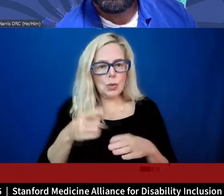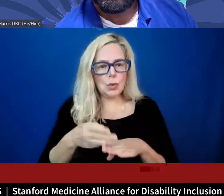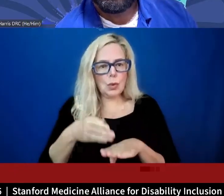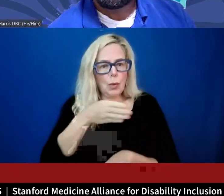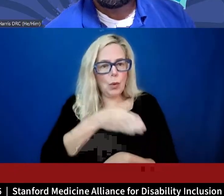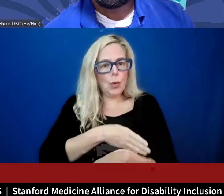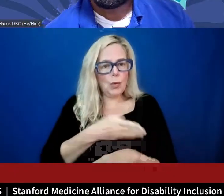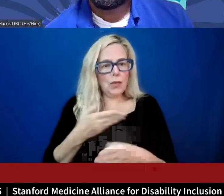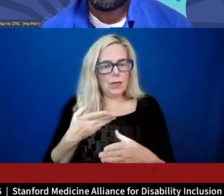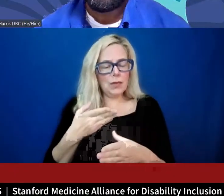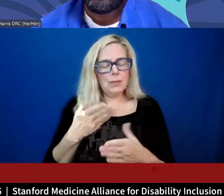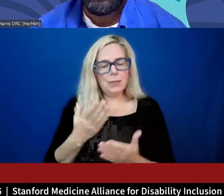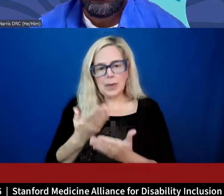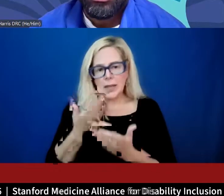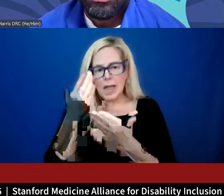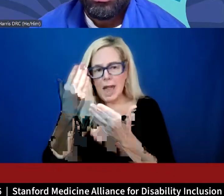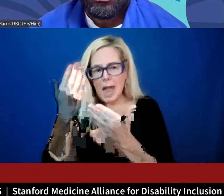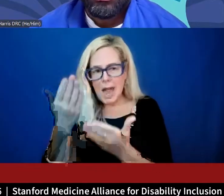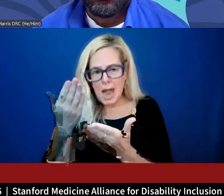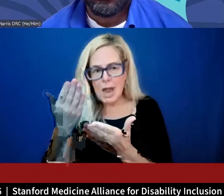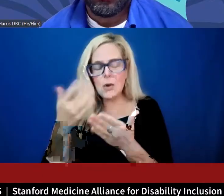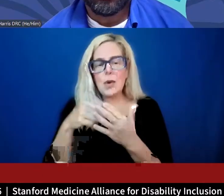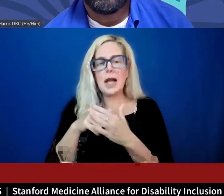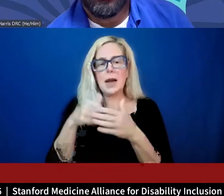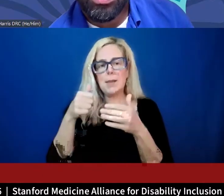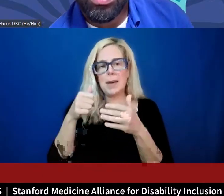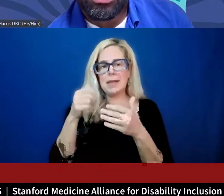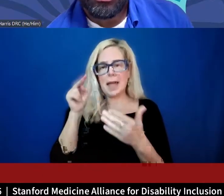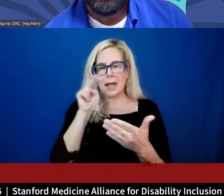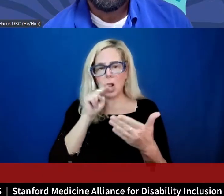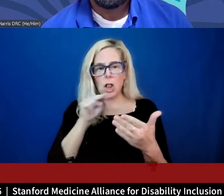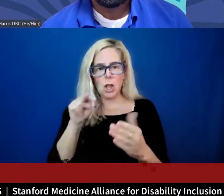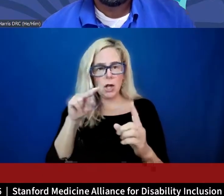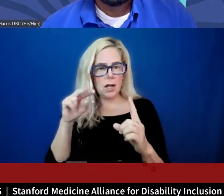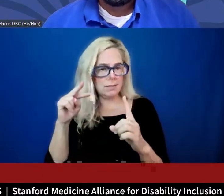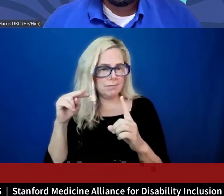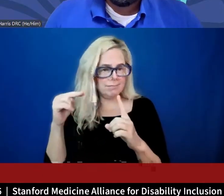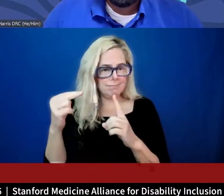look at our framework posted online at ncd.gov uh framework to end health disparities of people with